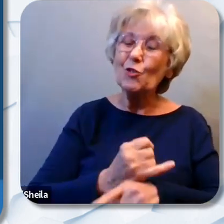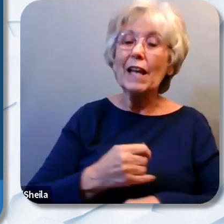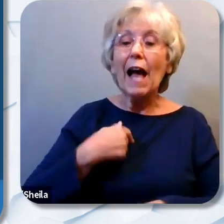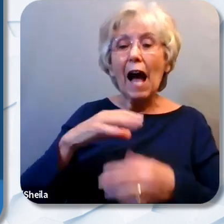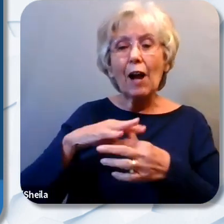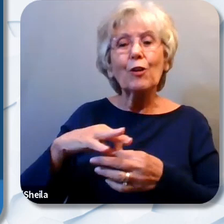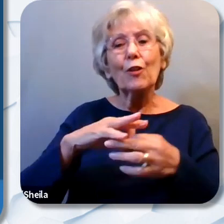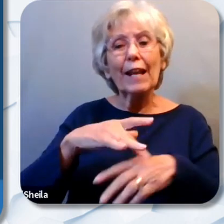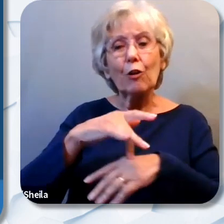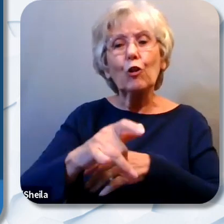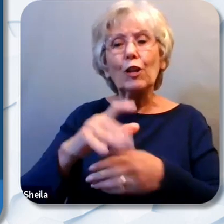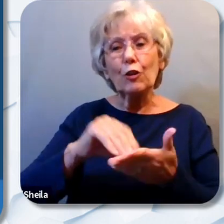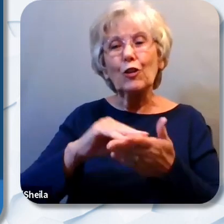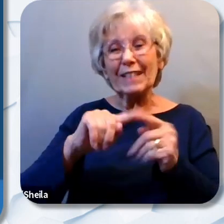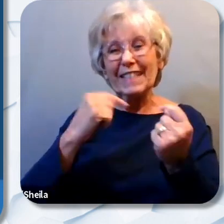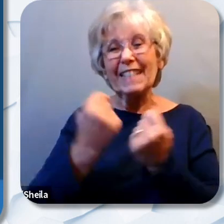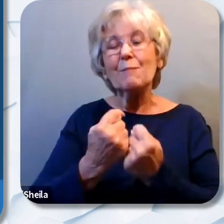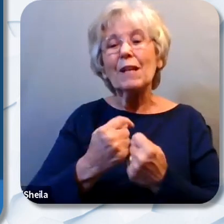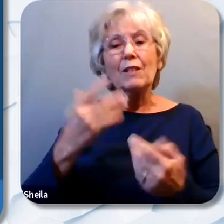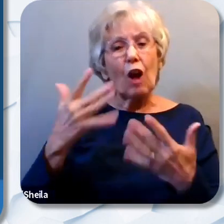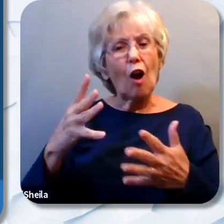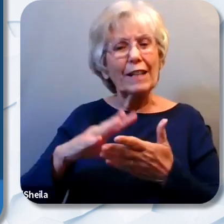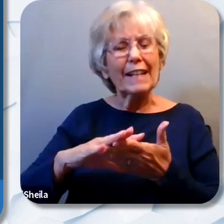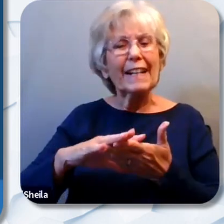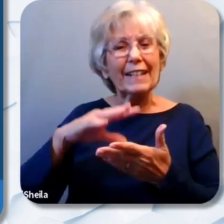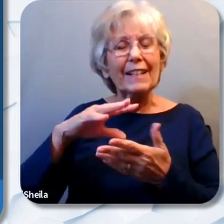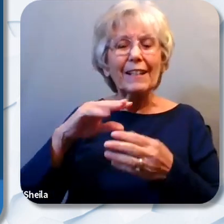um and just I mean it's already pretty clear and what Sarah has said that scaling universal